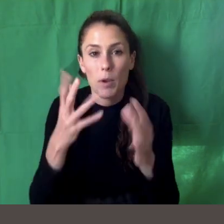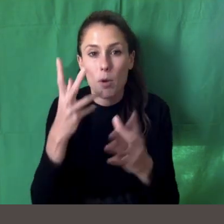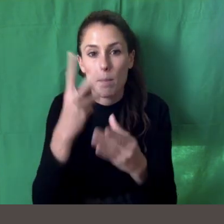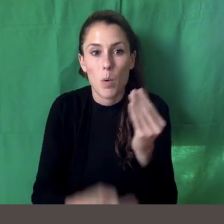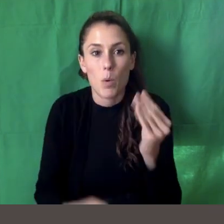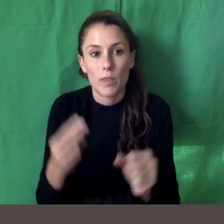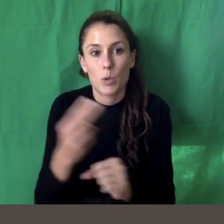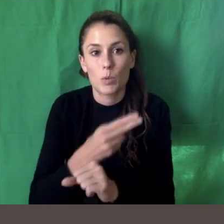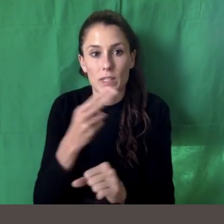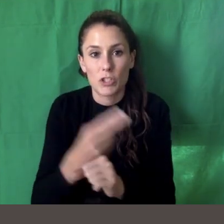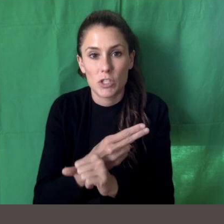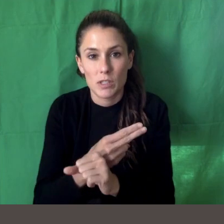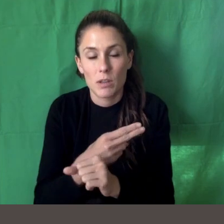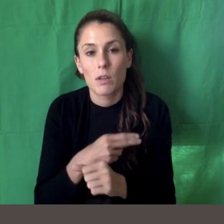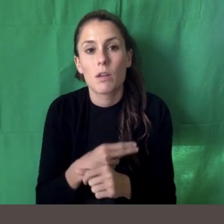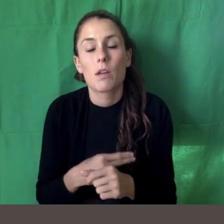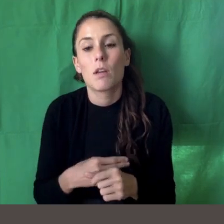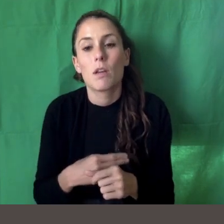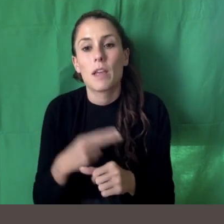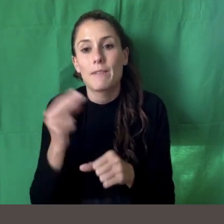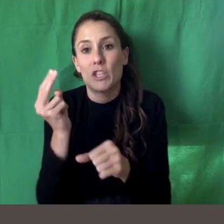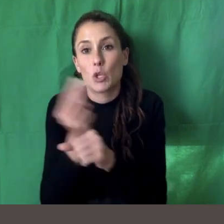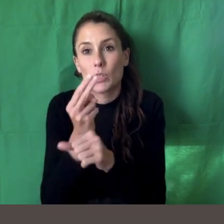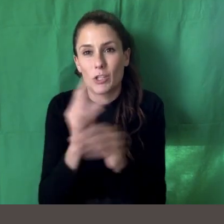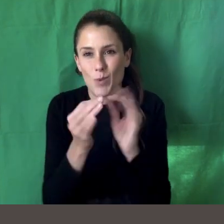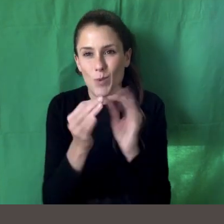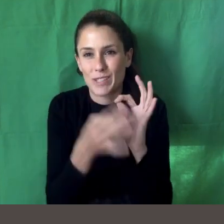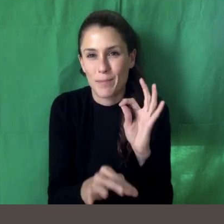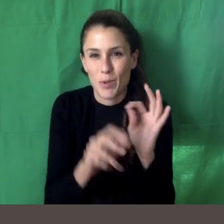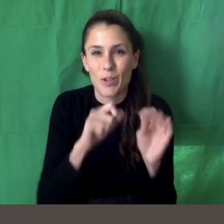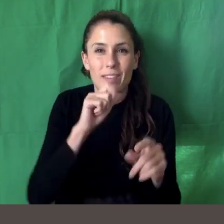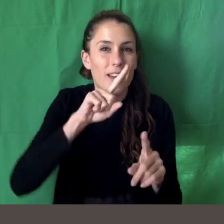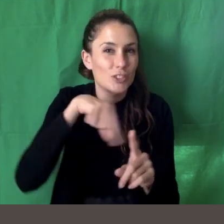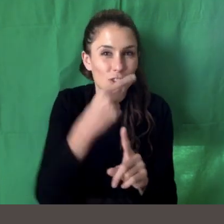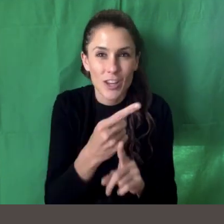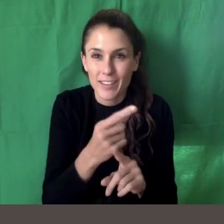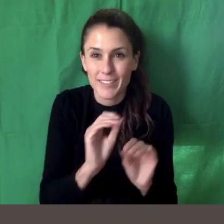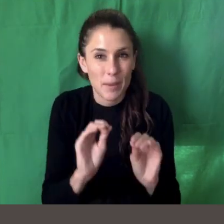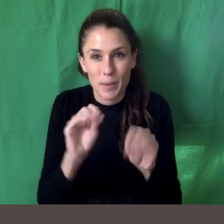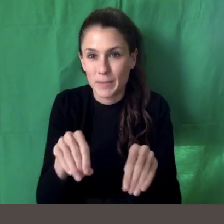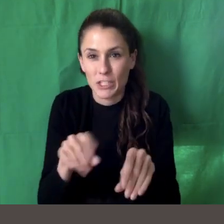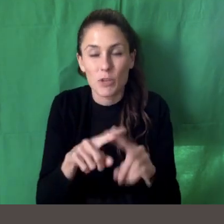Comparing both usages, even the usage is simpler not just the implementation.